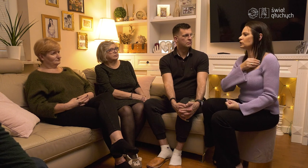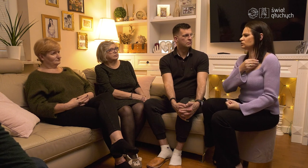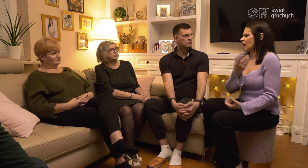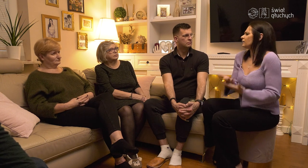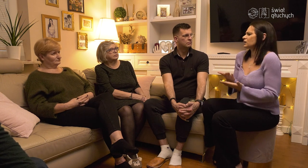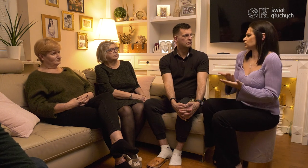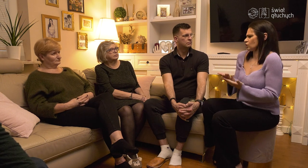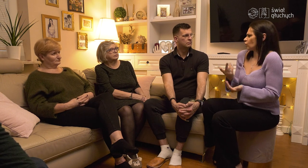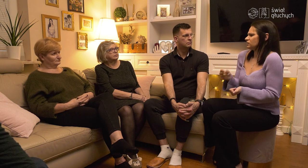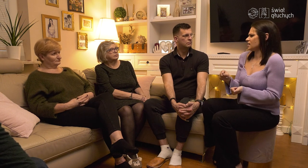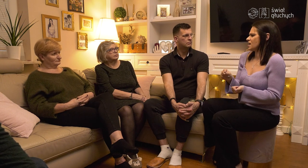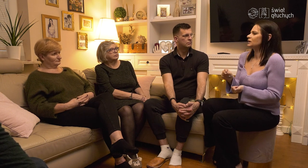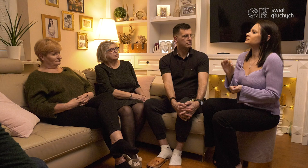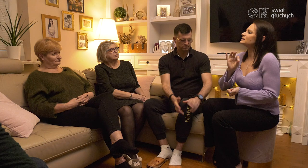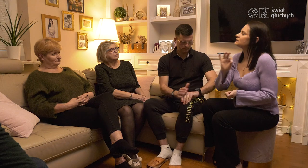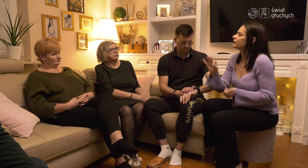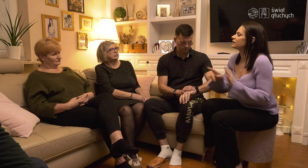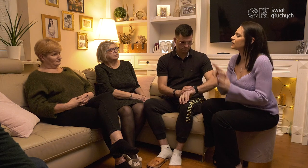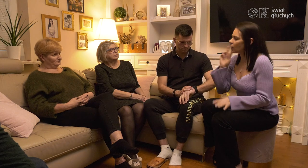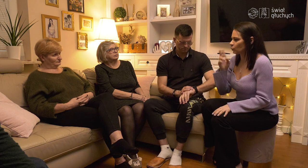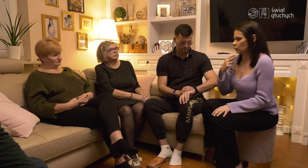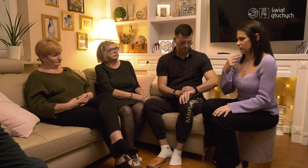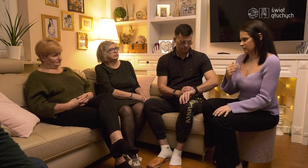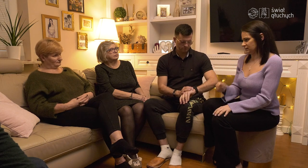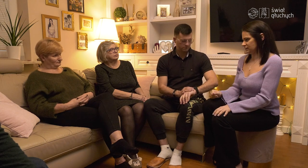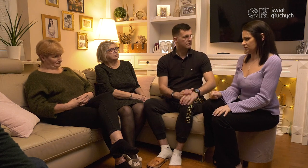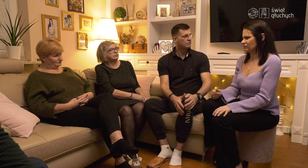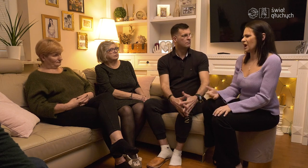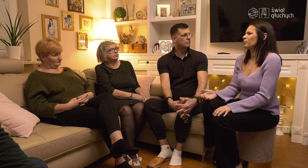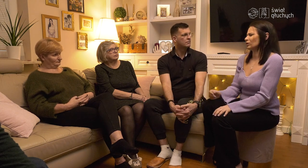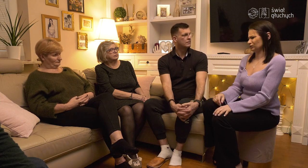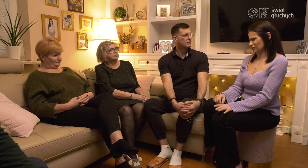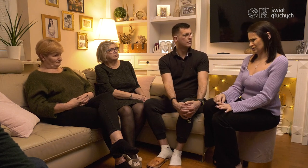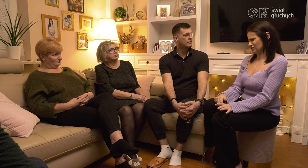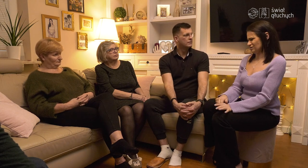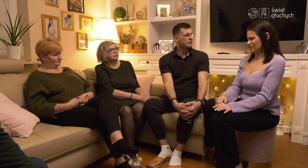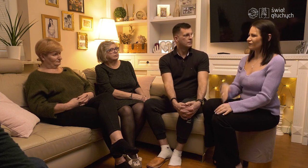The lady asked why I didn't want to go to a special institution for the deaf? I asked "Why?"